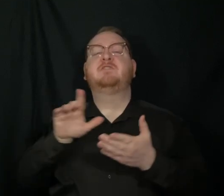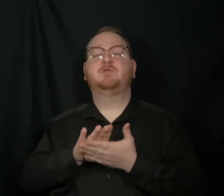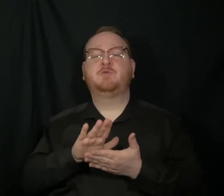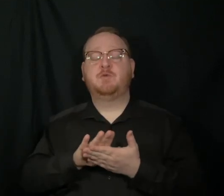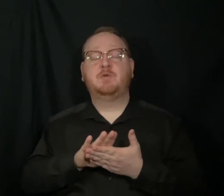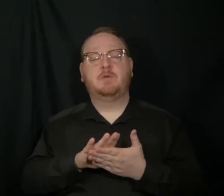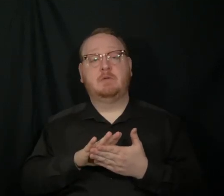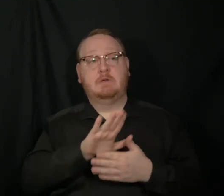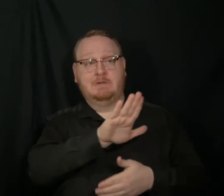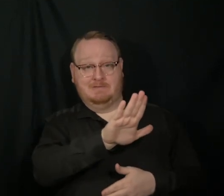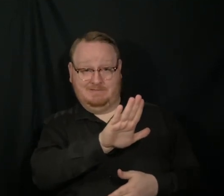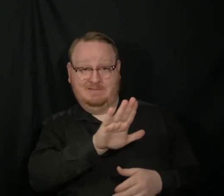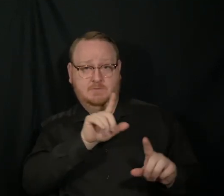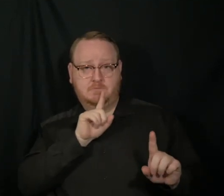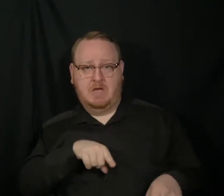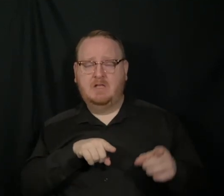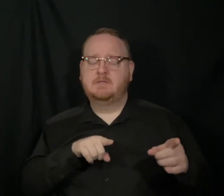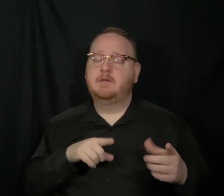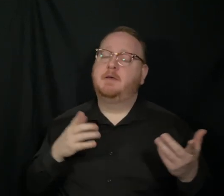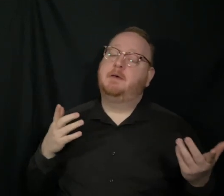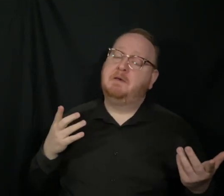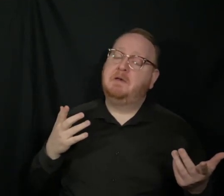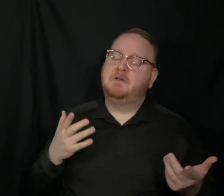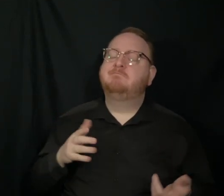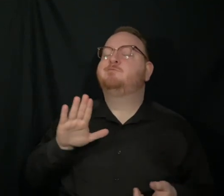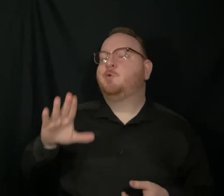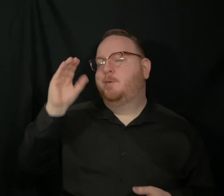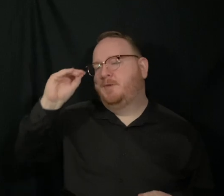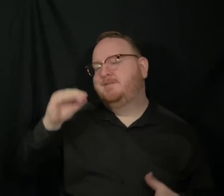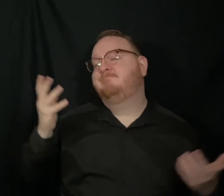her to change schools. And I just remember it, his response